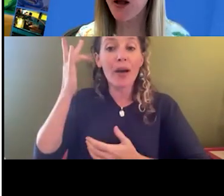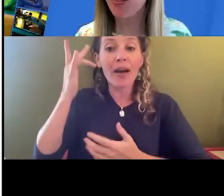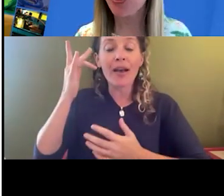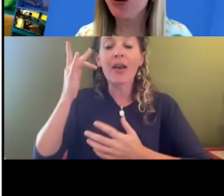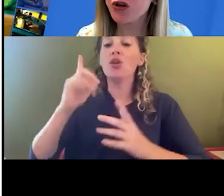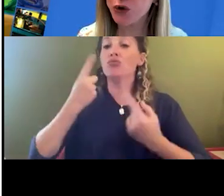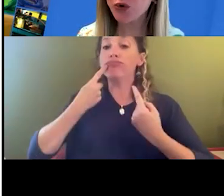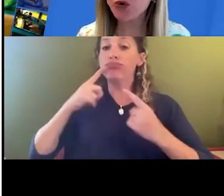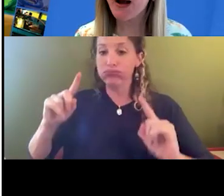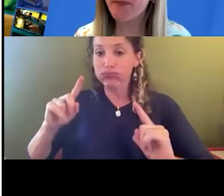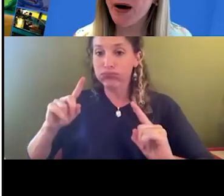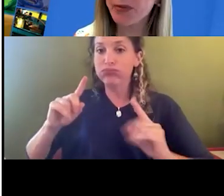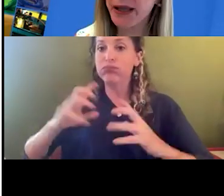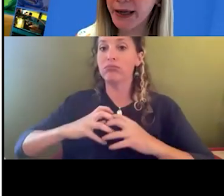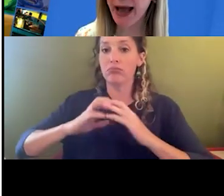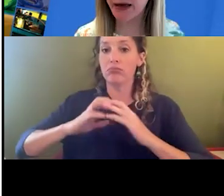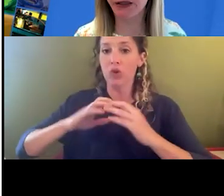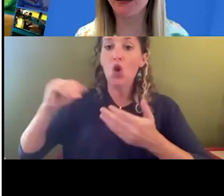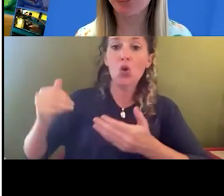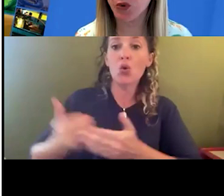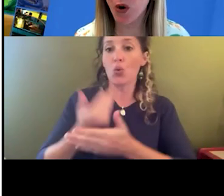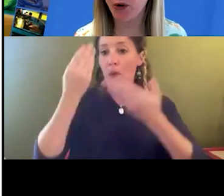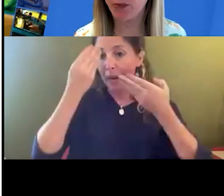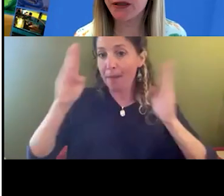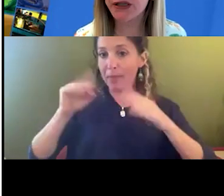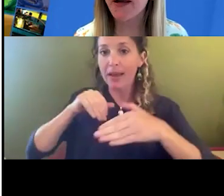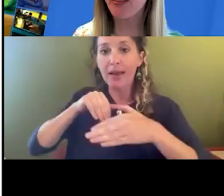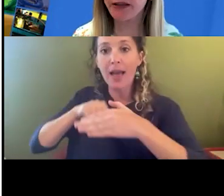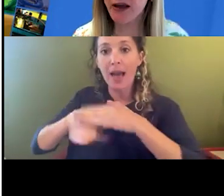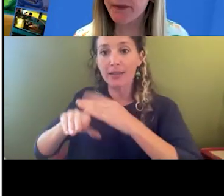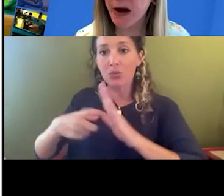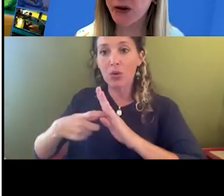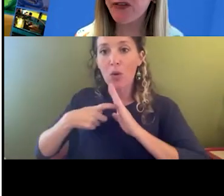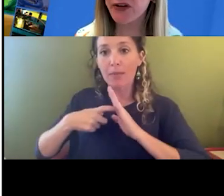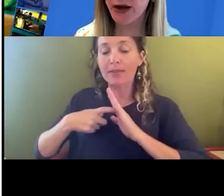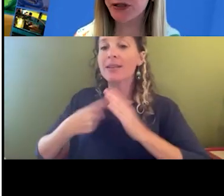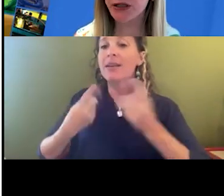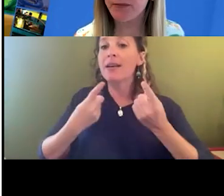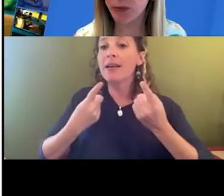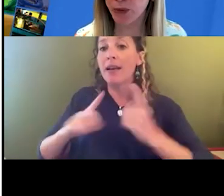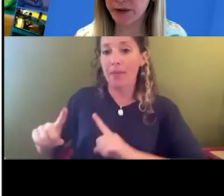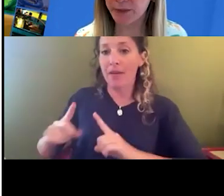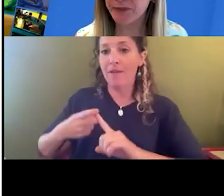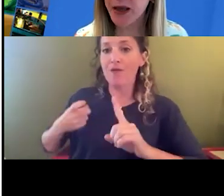the new public access requirements that came out of the Nelson Memorandum.